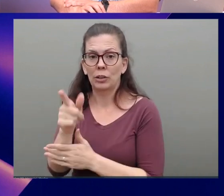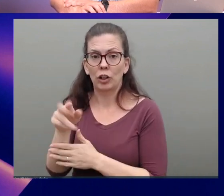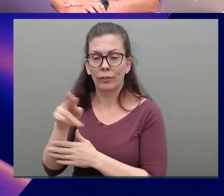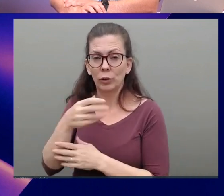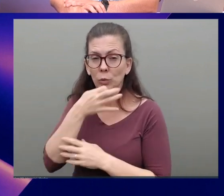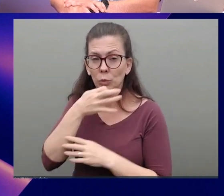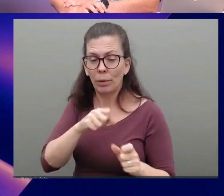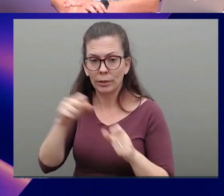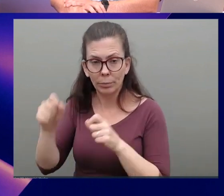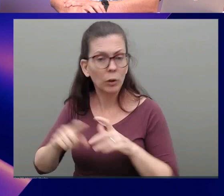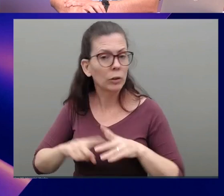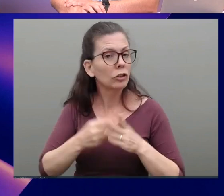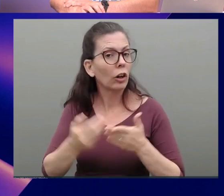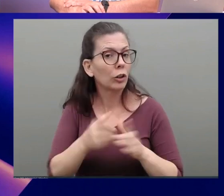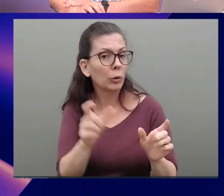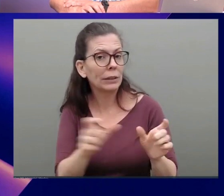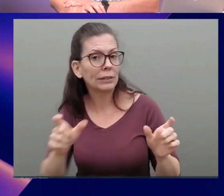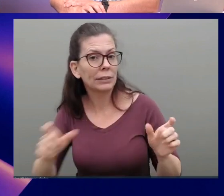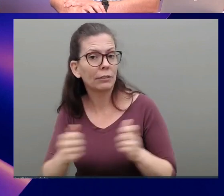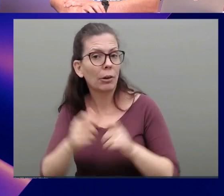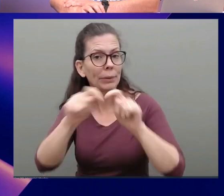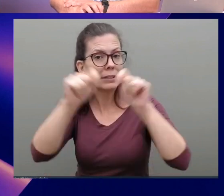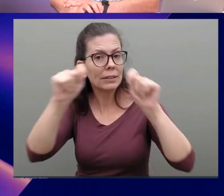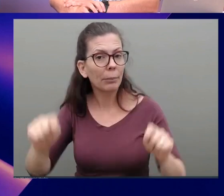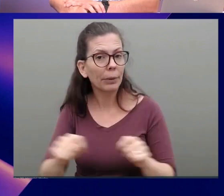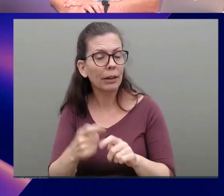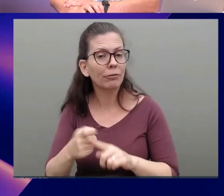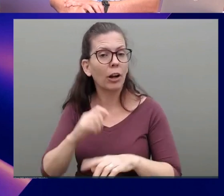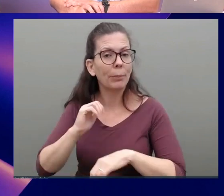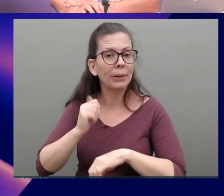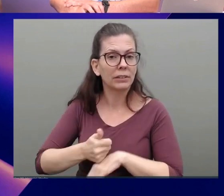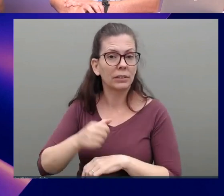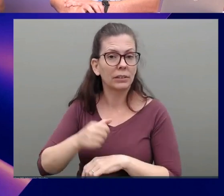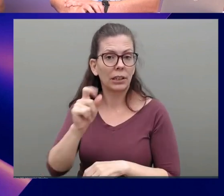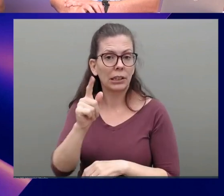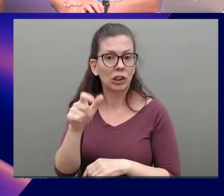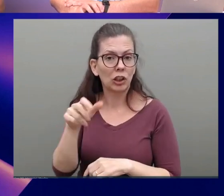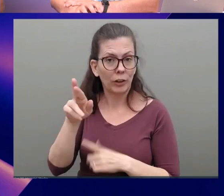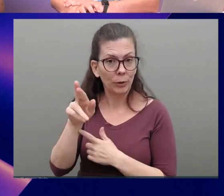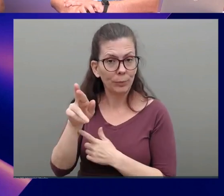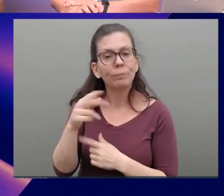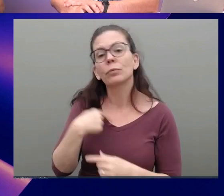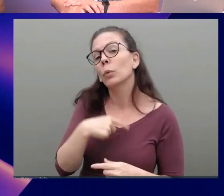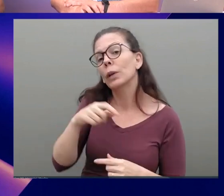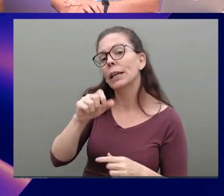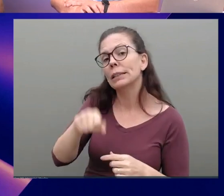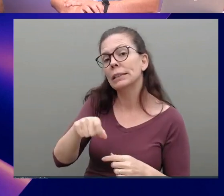created off the existing servers, right? We need Amazon EC2 cards for this challenge,